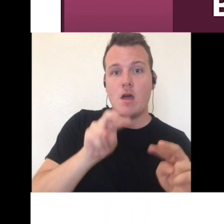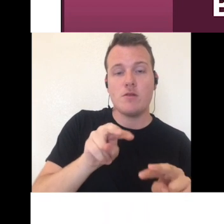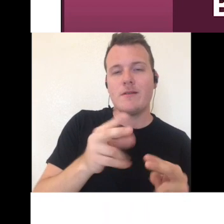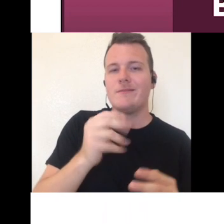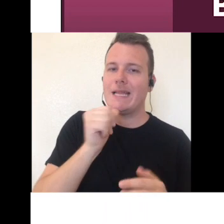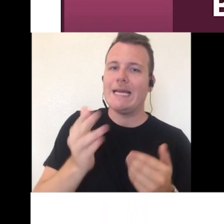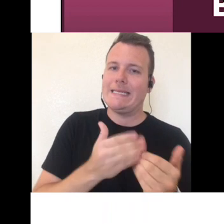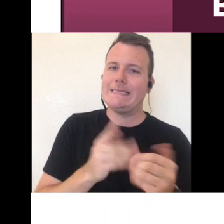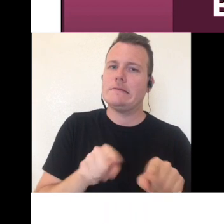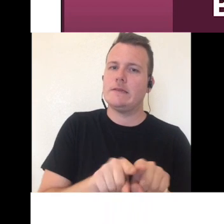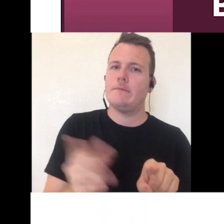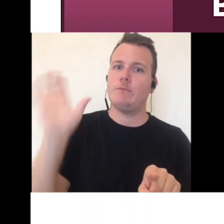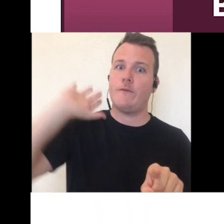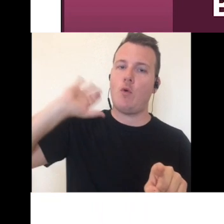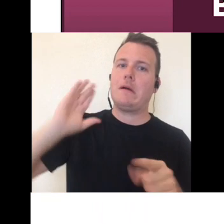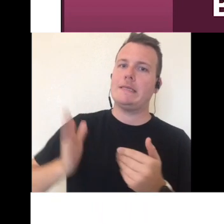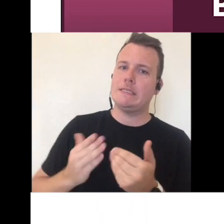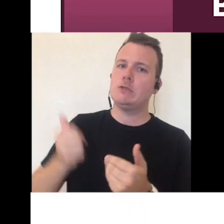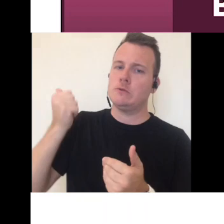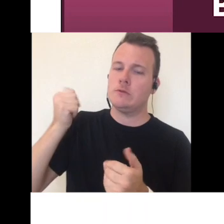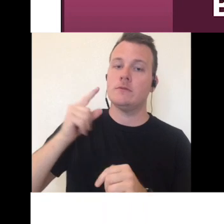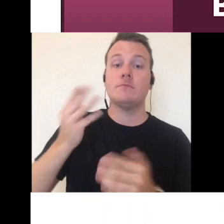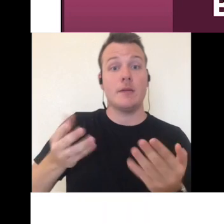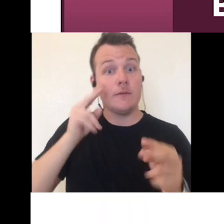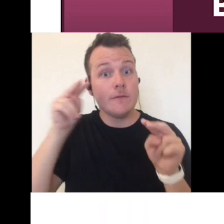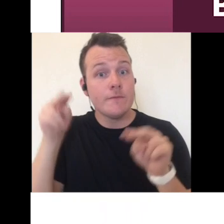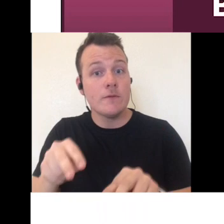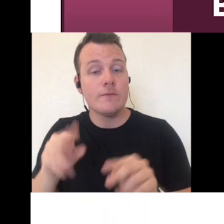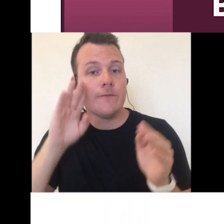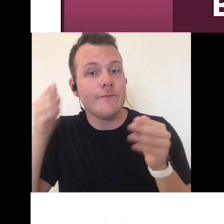that it's not quite as easy as it used to be. Maybe you want to focus on